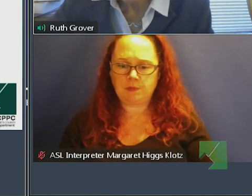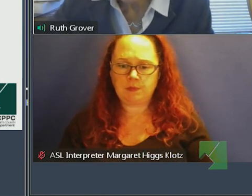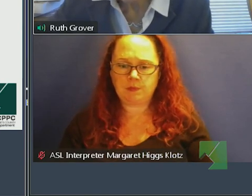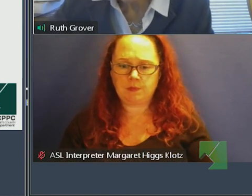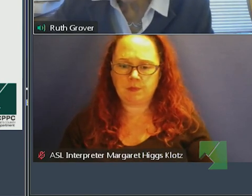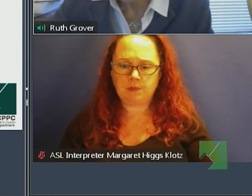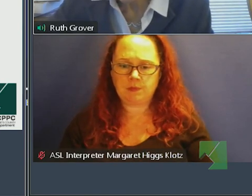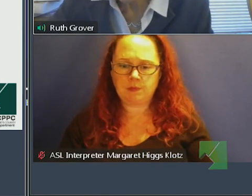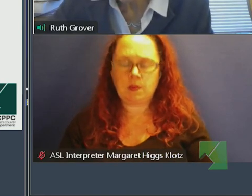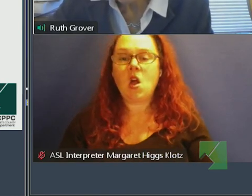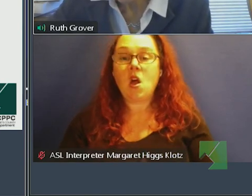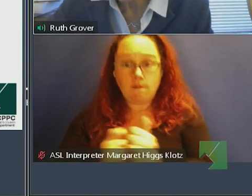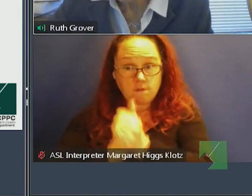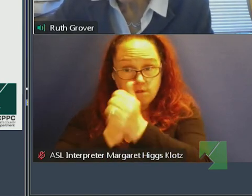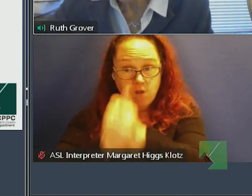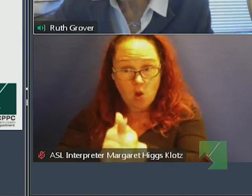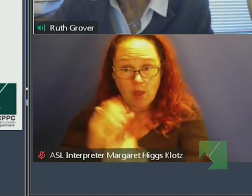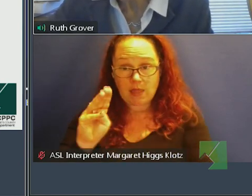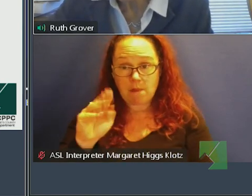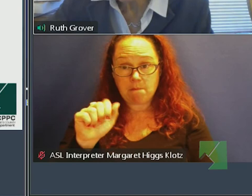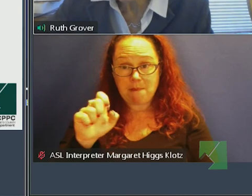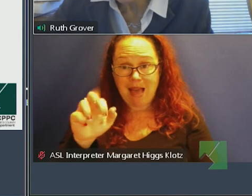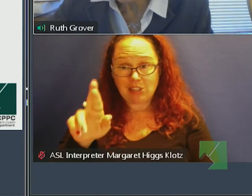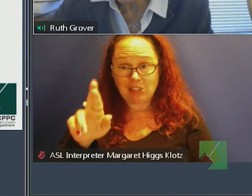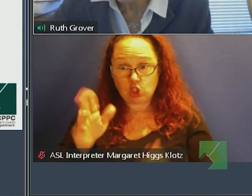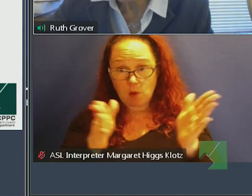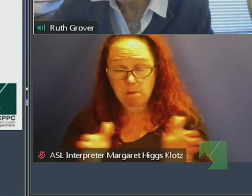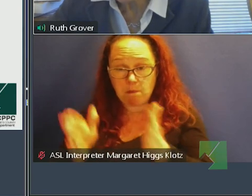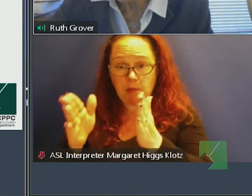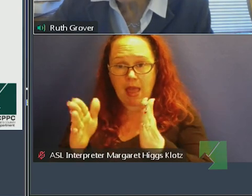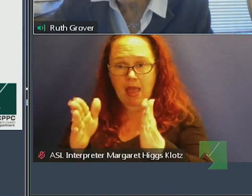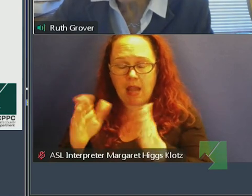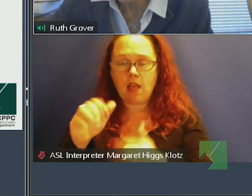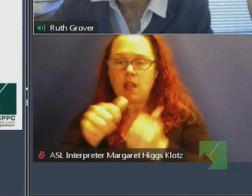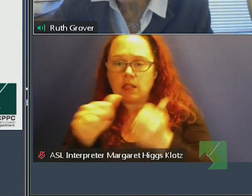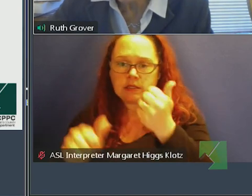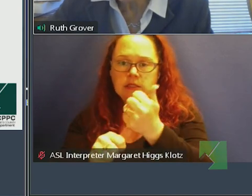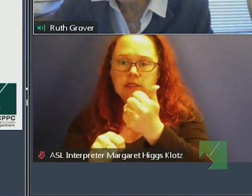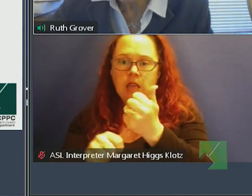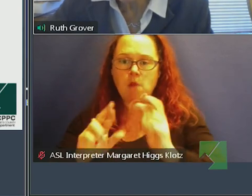In this case, the popable master plan, the sub region for approved master plan and sectional map